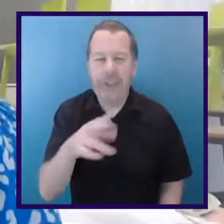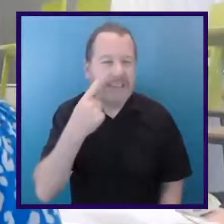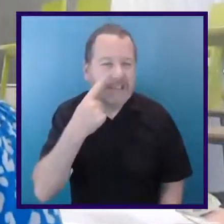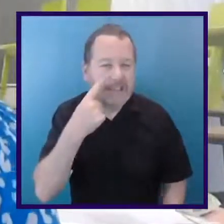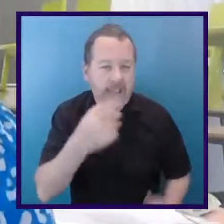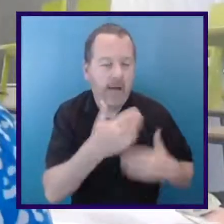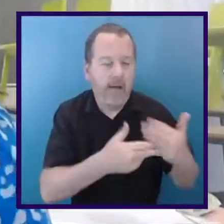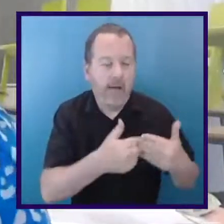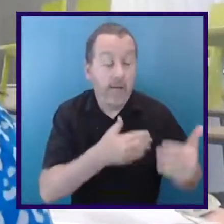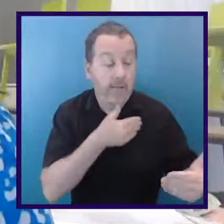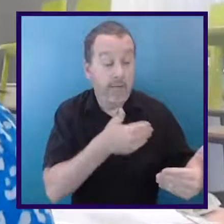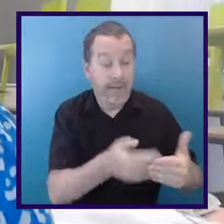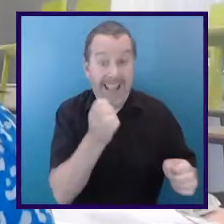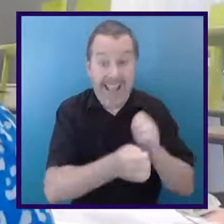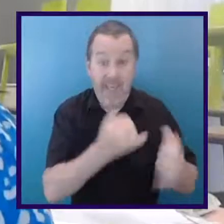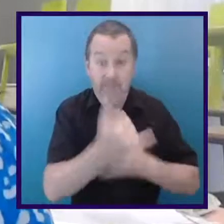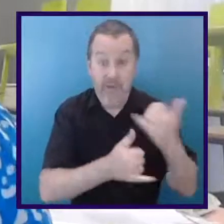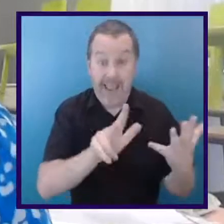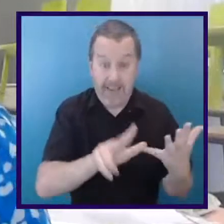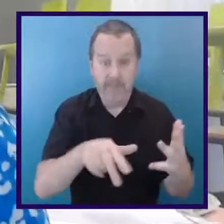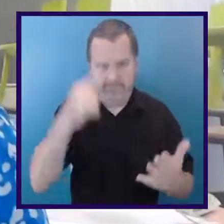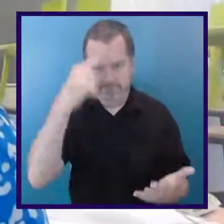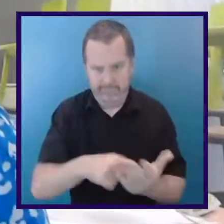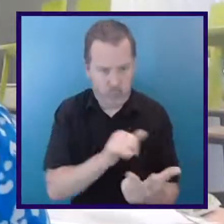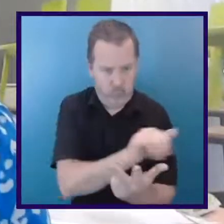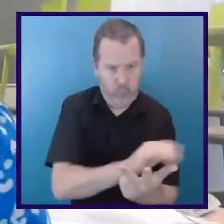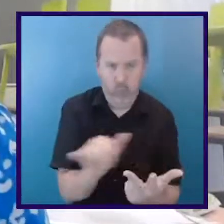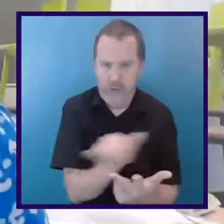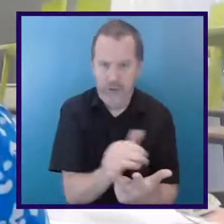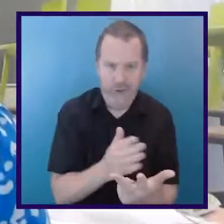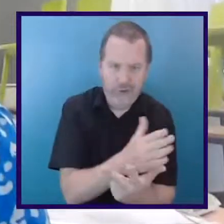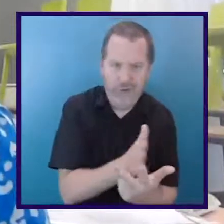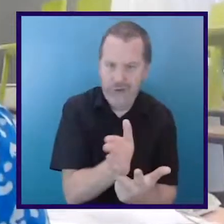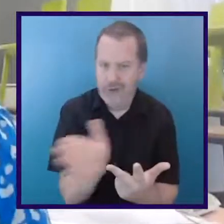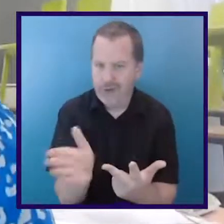And then they make their choices at the end of year eight, what they'd like to study in year nine and year ten.